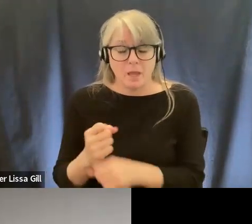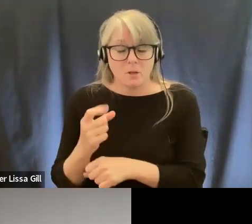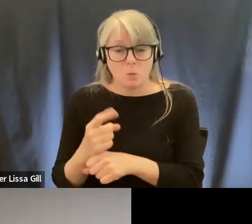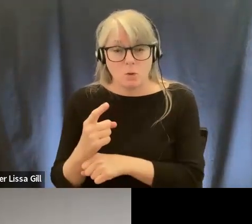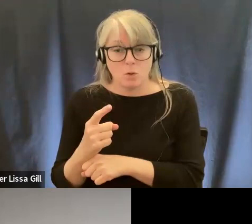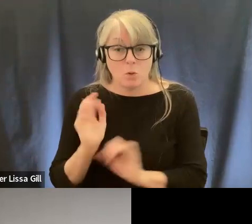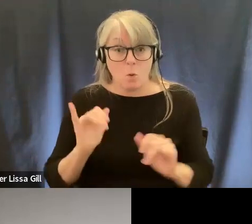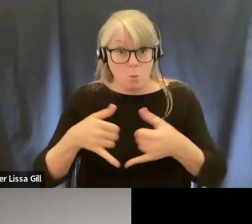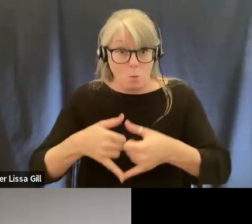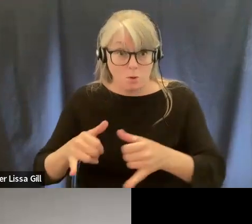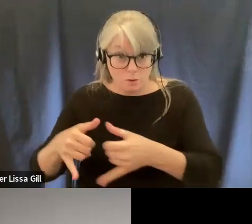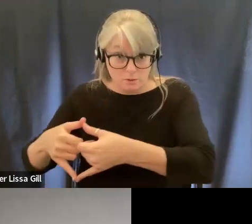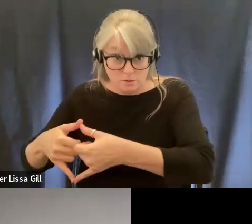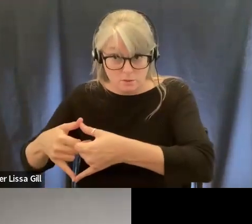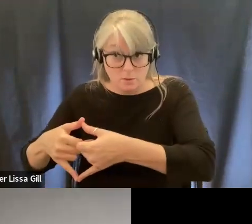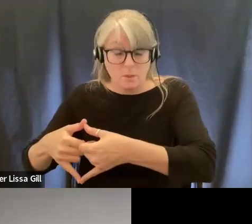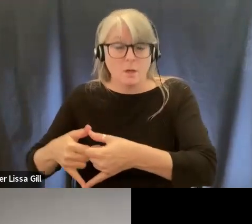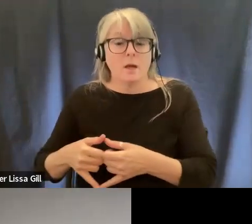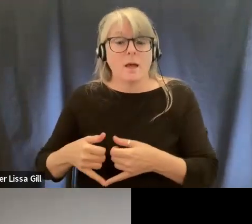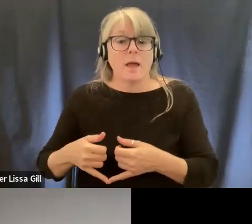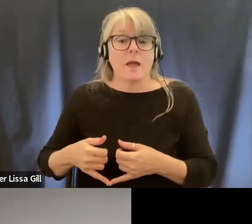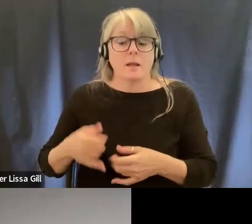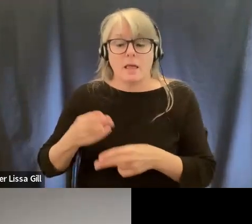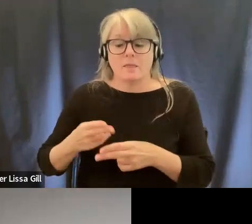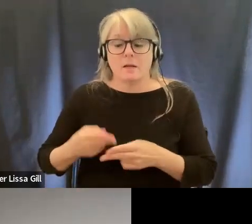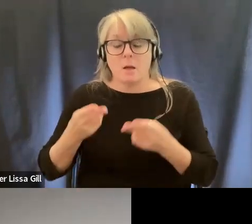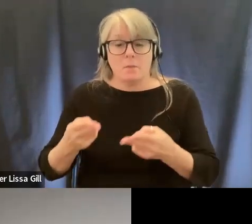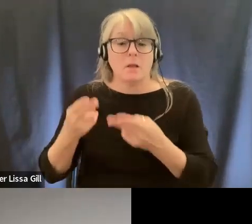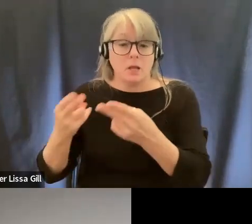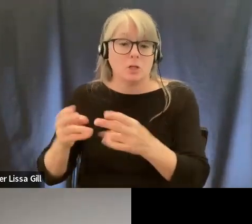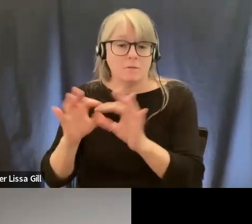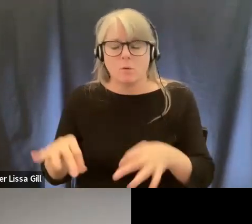And the nomination forms can be found online. There's tons of different categories for best educator, best service provider, service provider of the year.